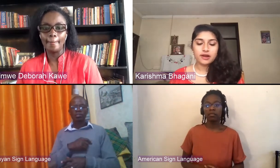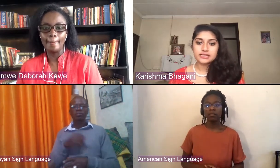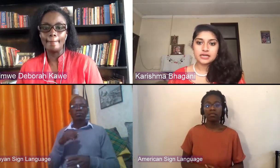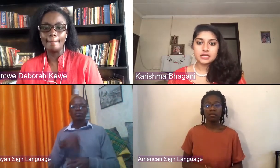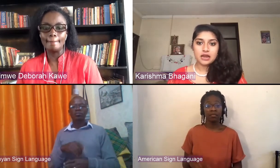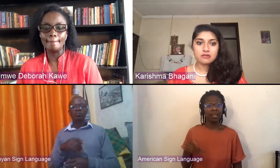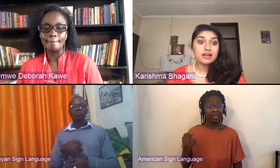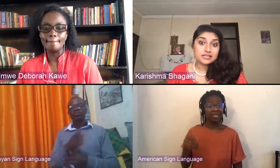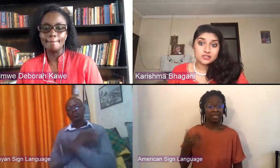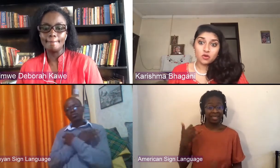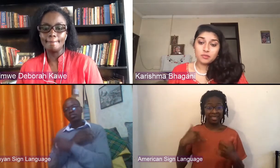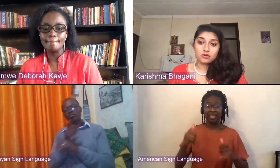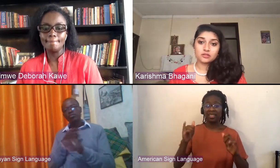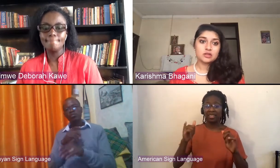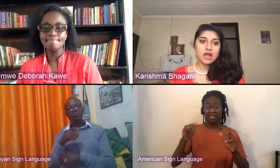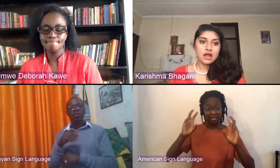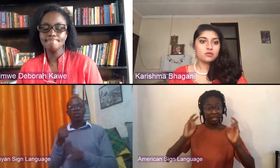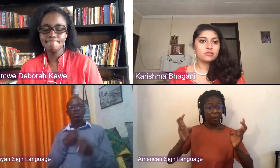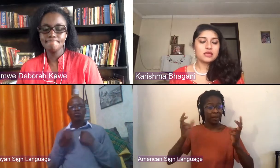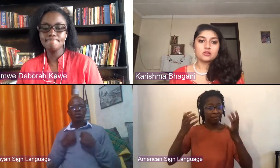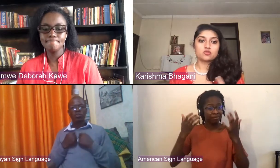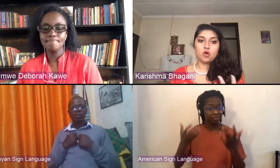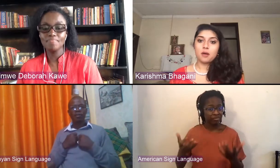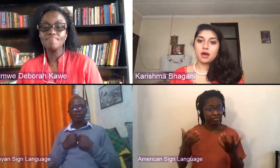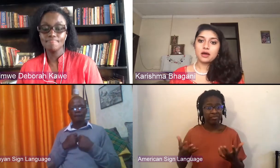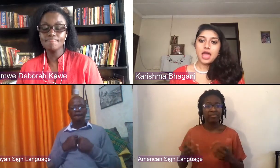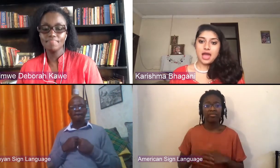right and rightly so because I don't think the trauma